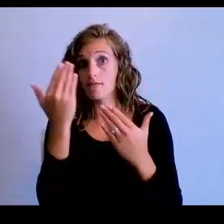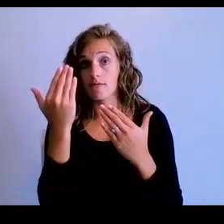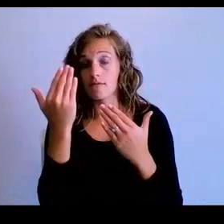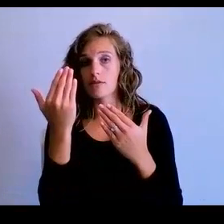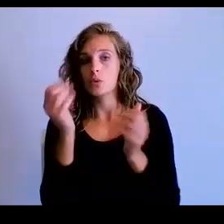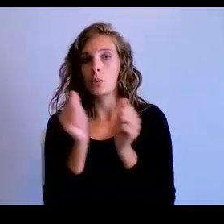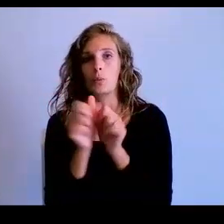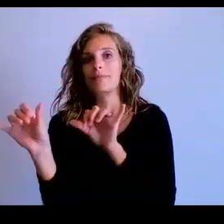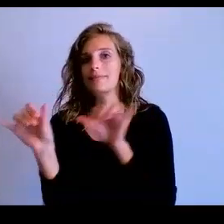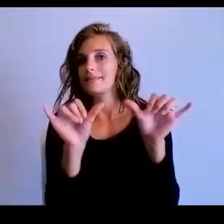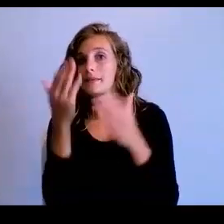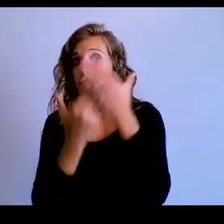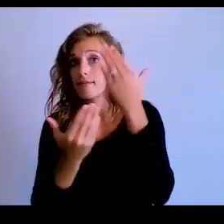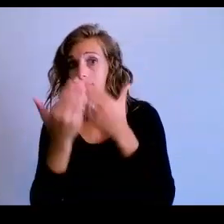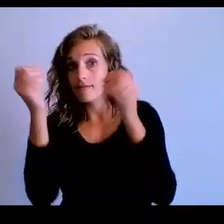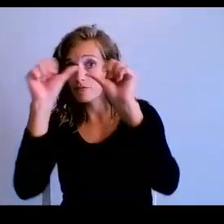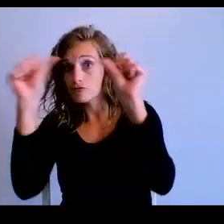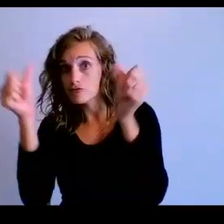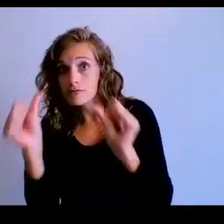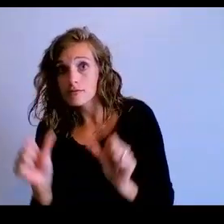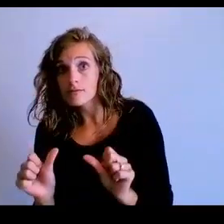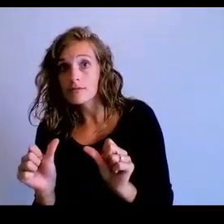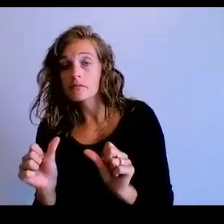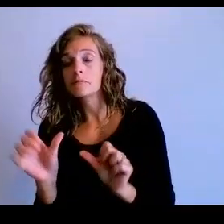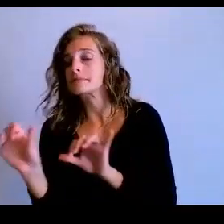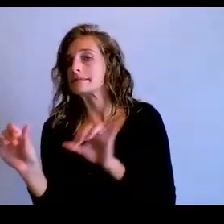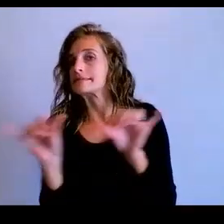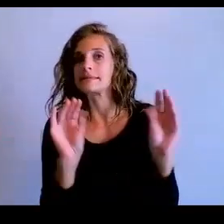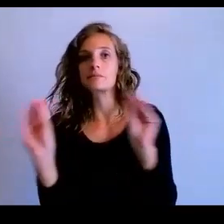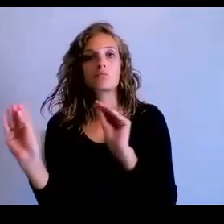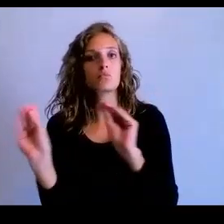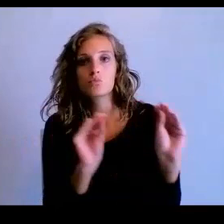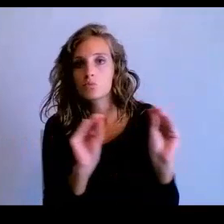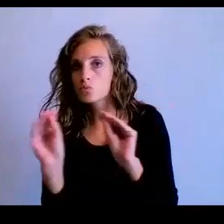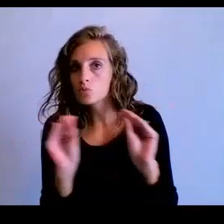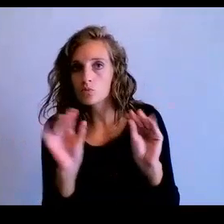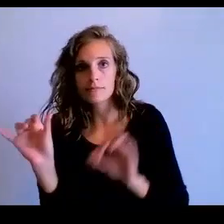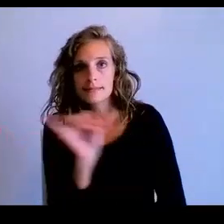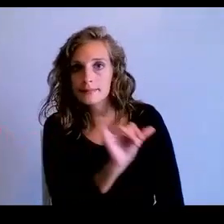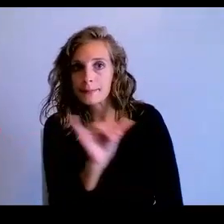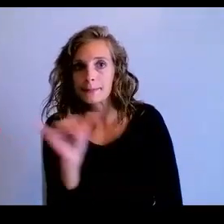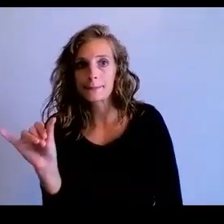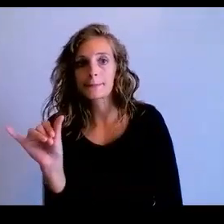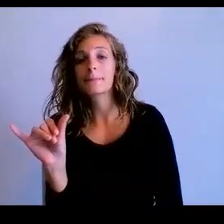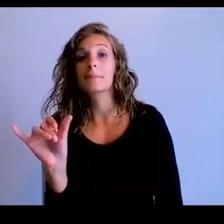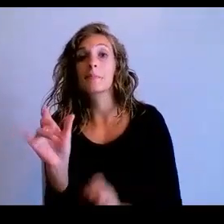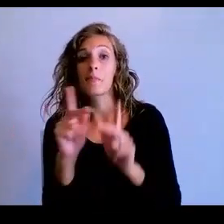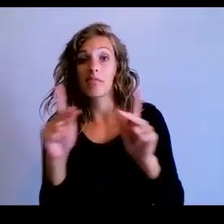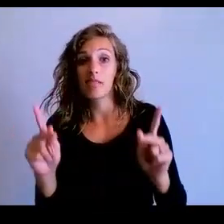same hand shape the same movement and they also have the same placement no matter